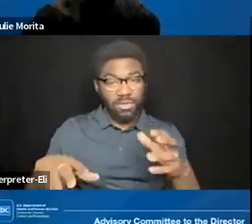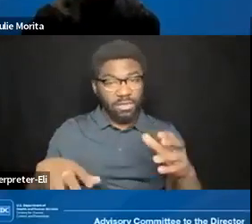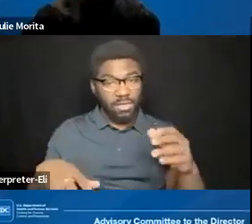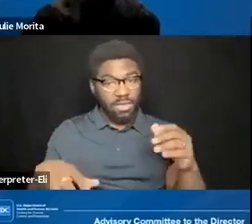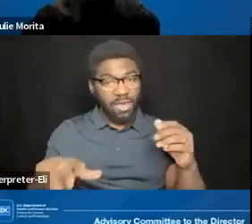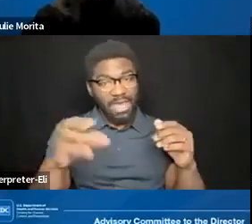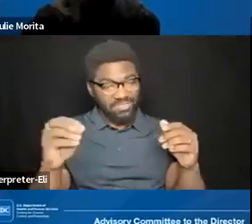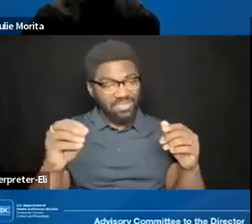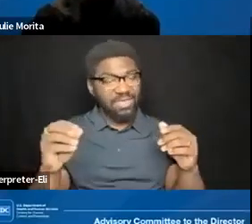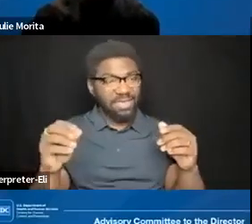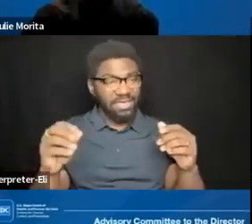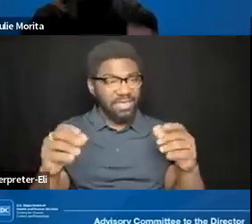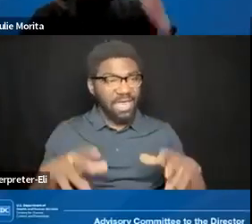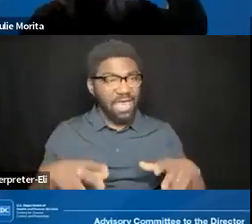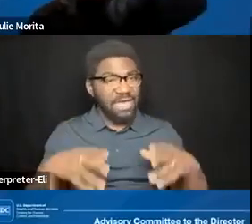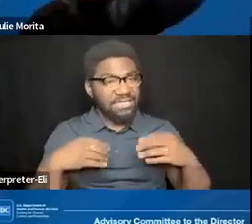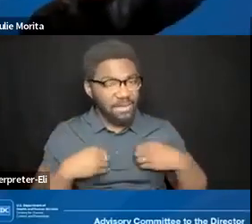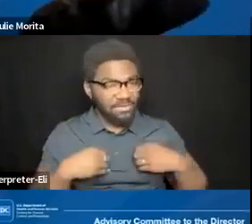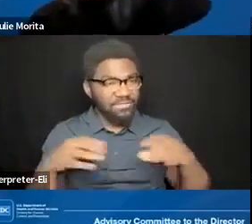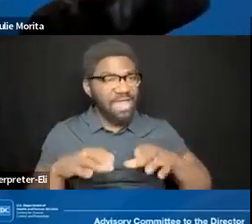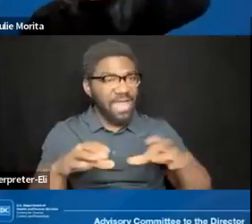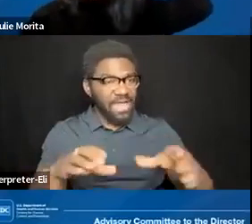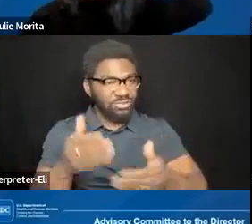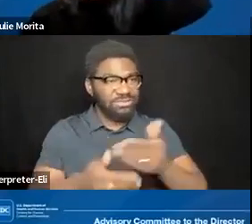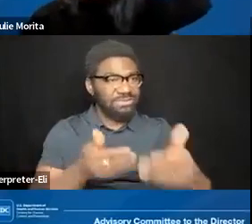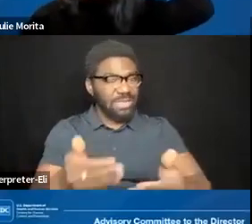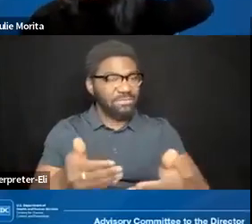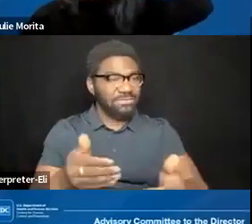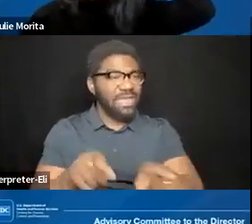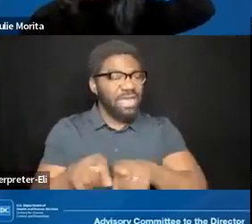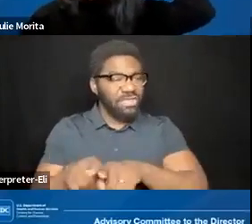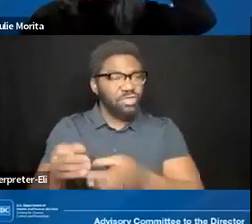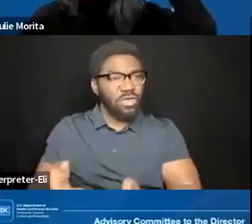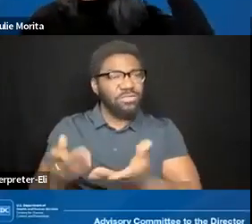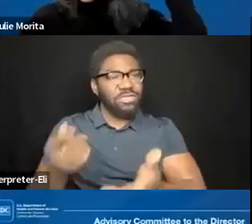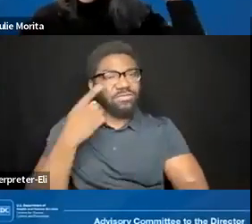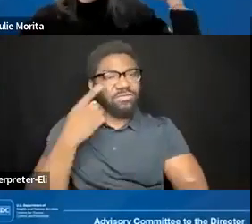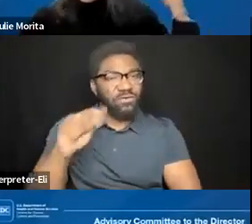And the adoption of the action steps as recommendations of the ACD. Is there a second?